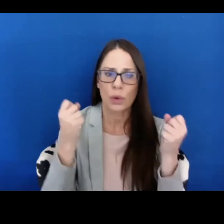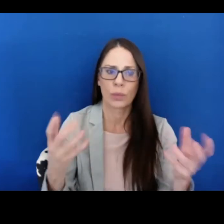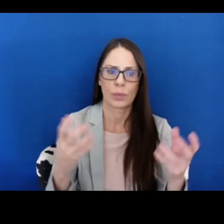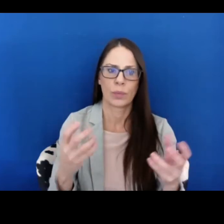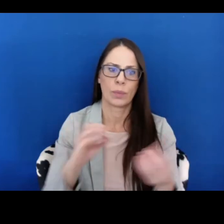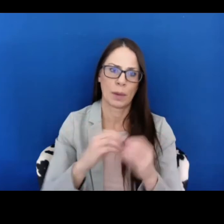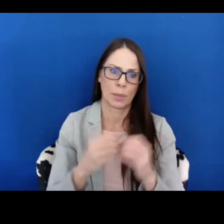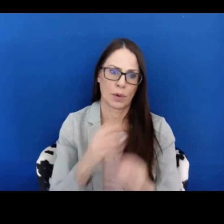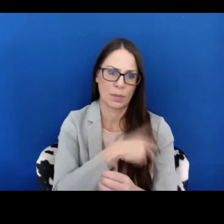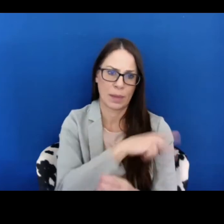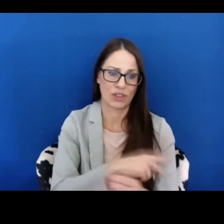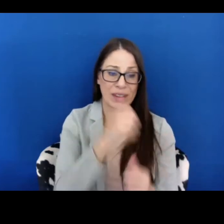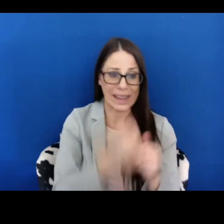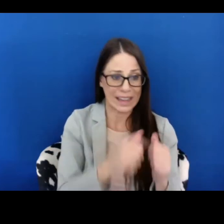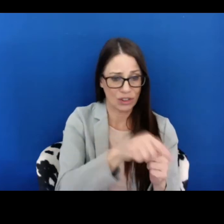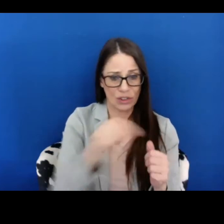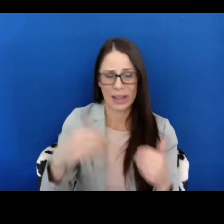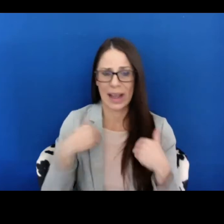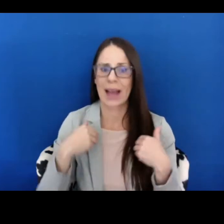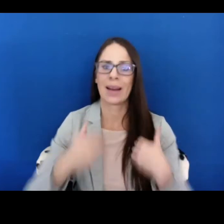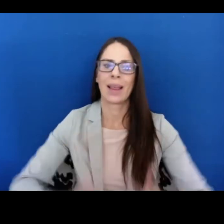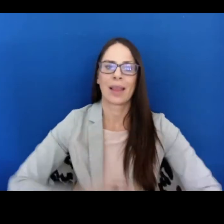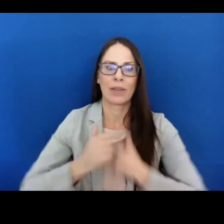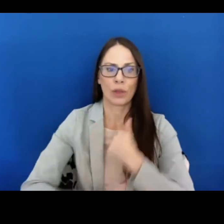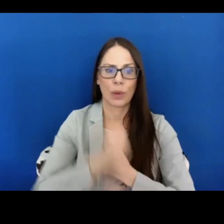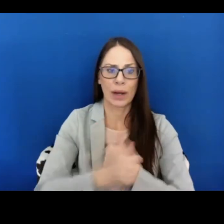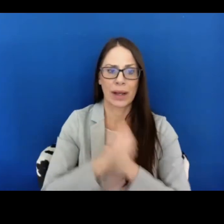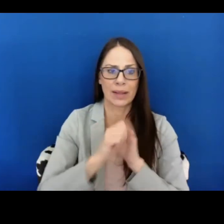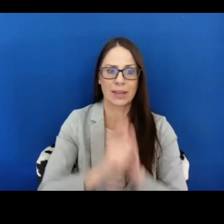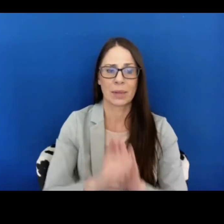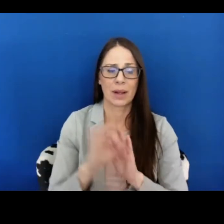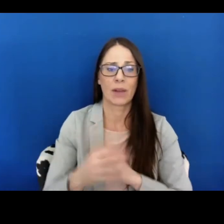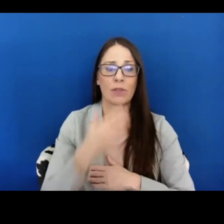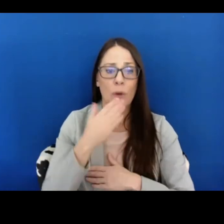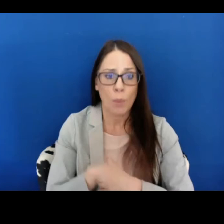of whom presented life threatening symptoms of a poorly understood virus much research